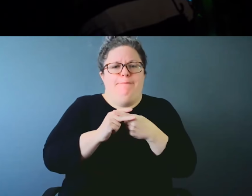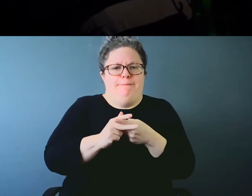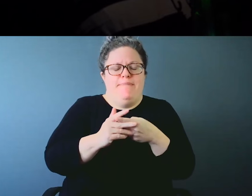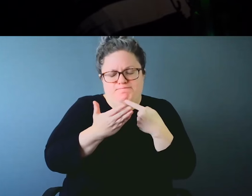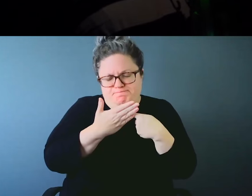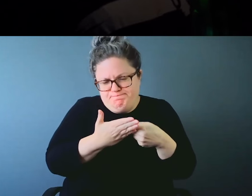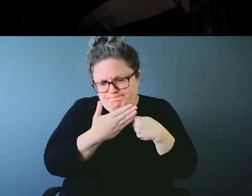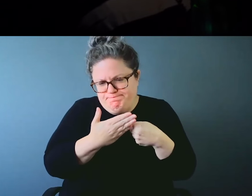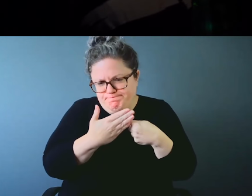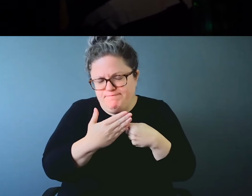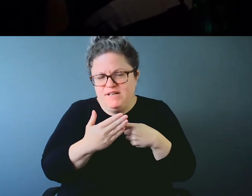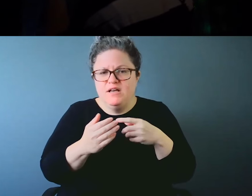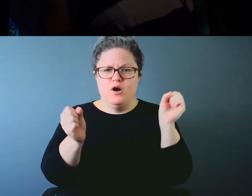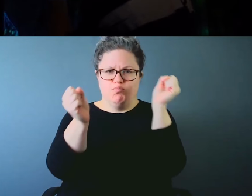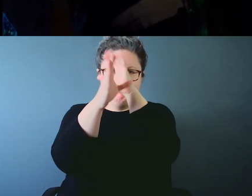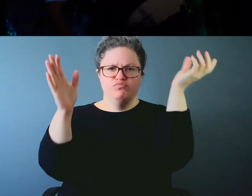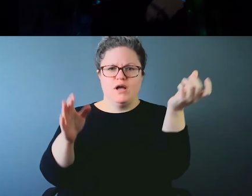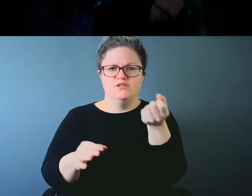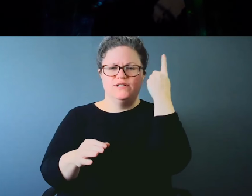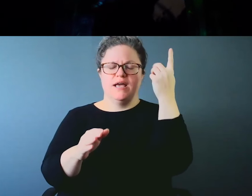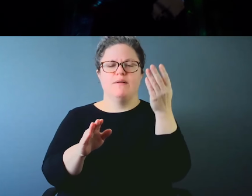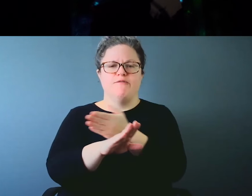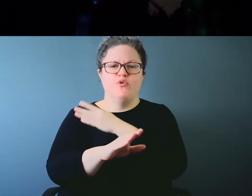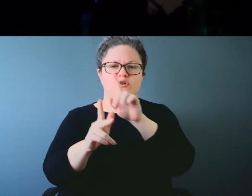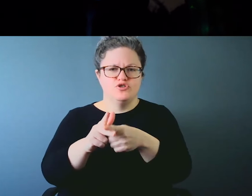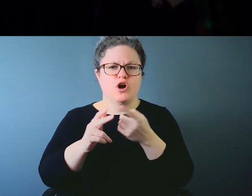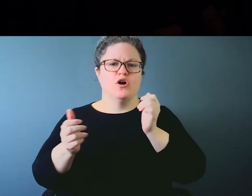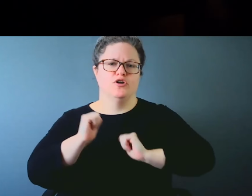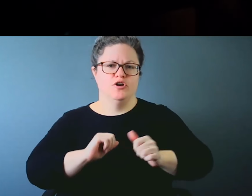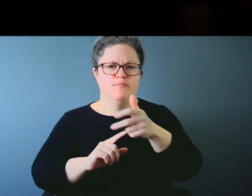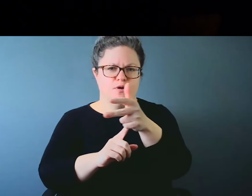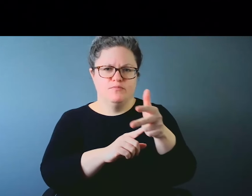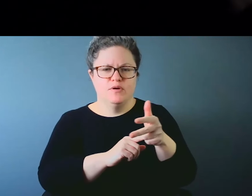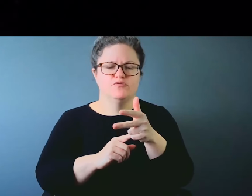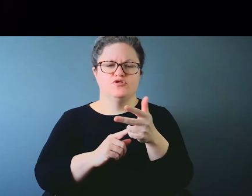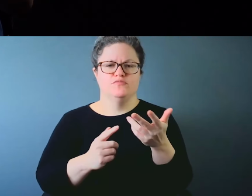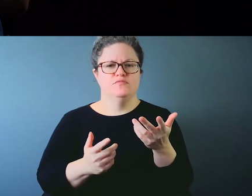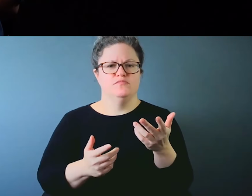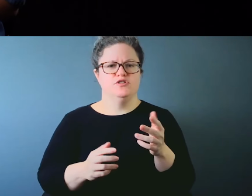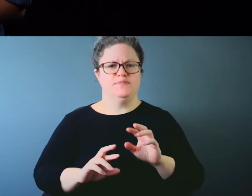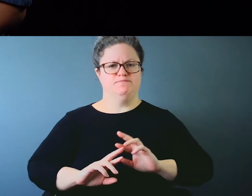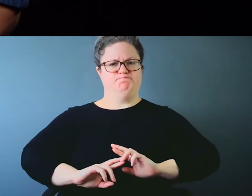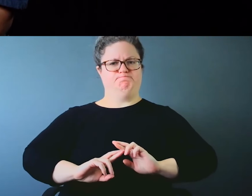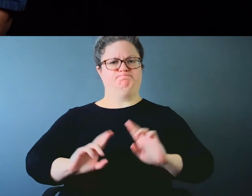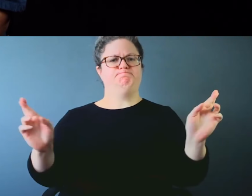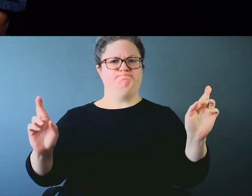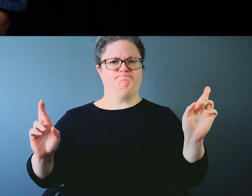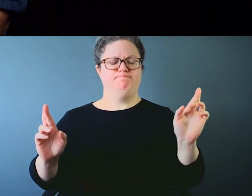to just understand things before you enter production or to get to- to get a step up and to kind of learn